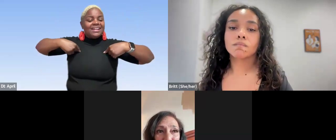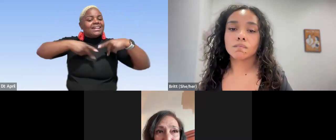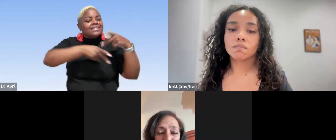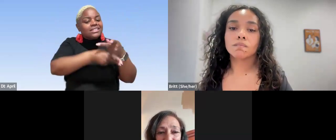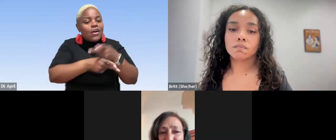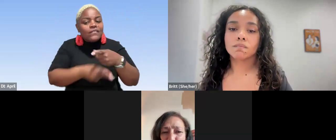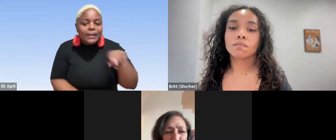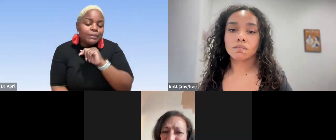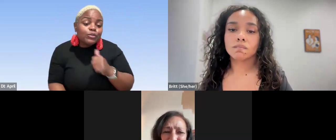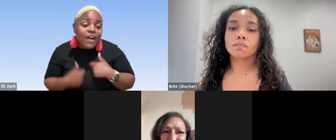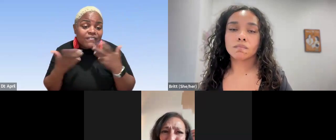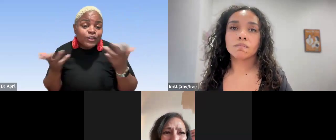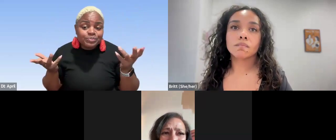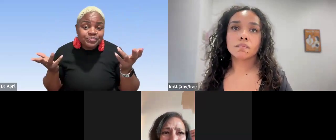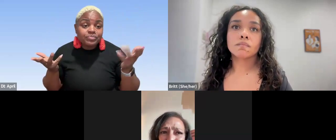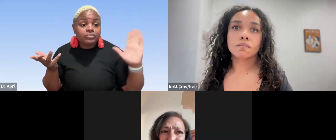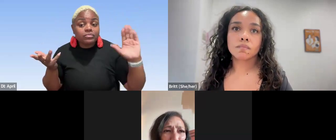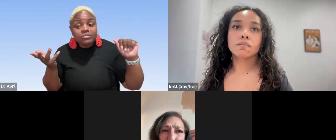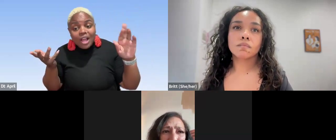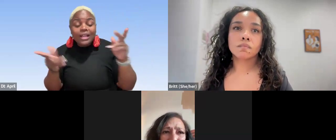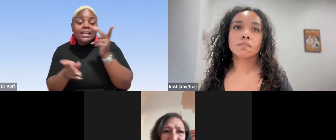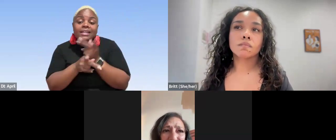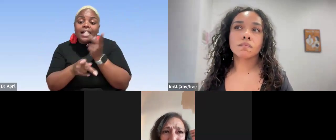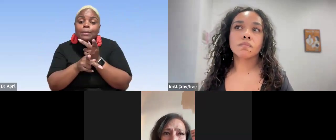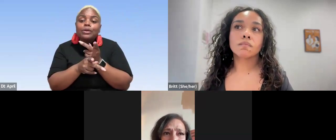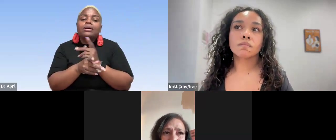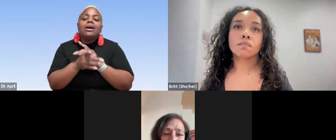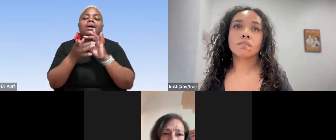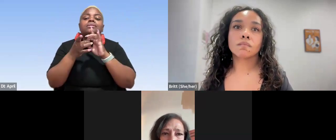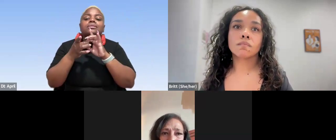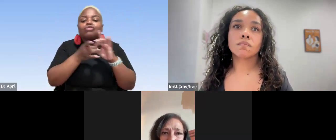So care is so interconnected and there's so many facets of it.